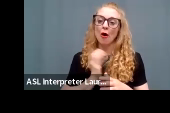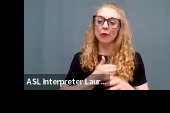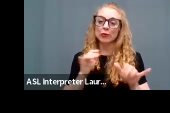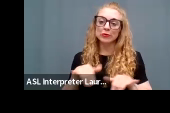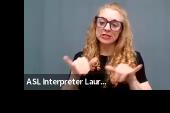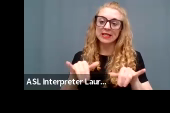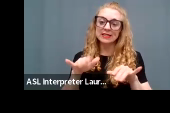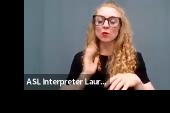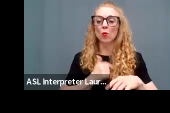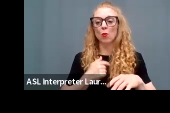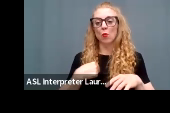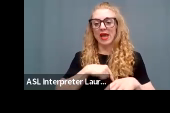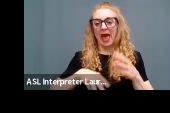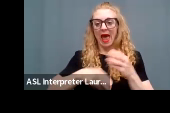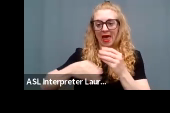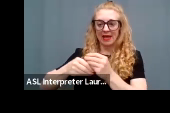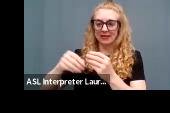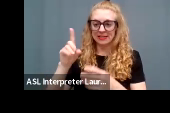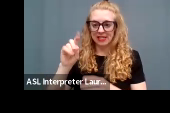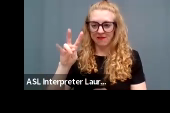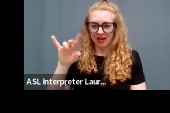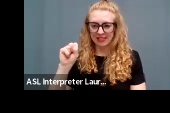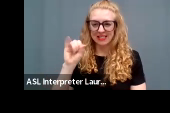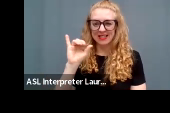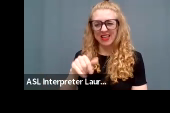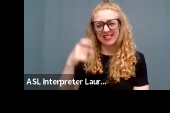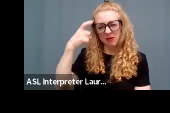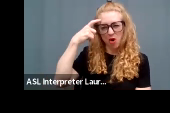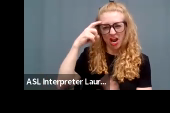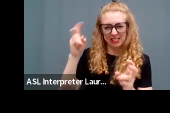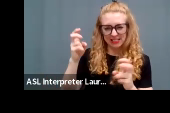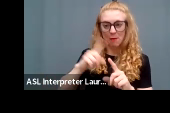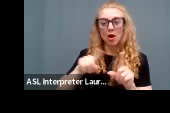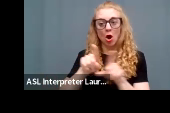our devices they act as not only the brains but also protocol interpreters so you could